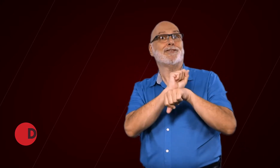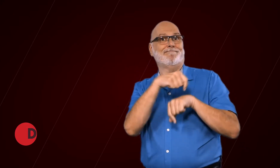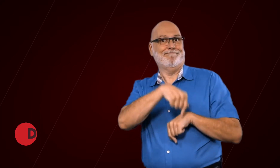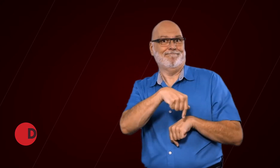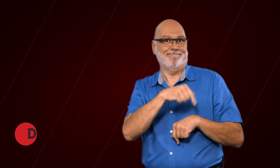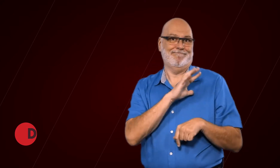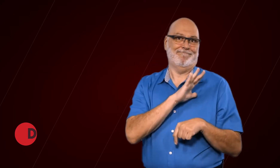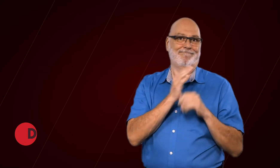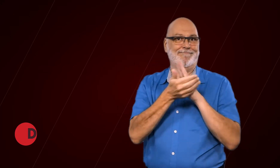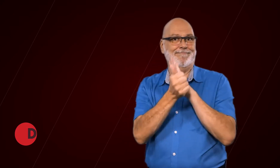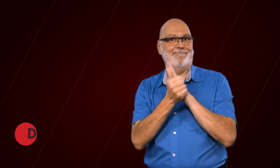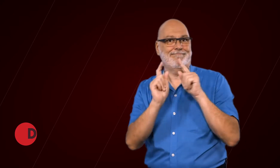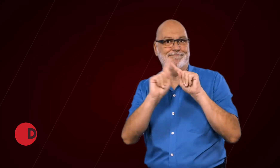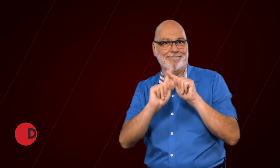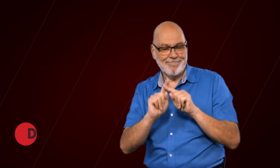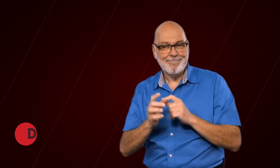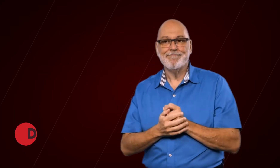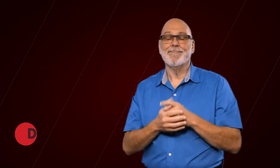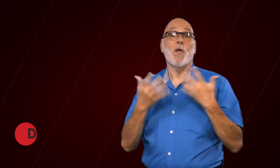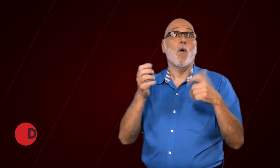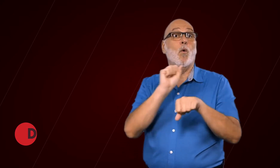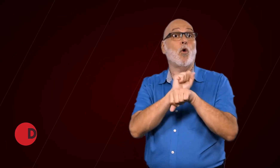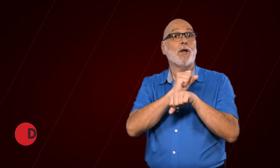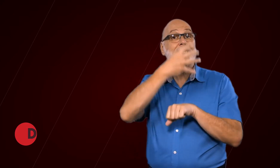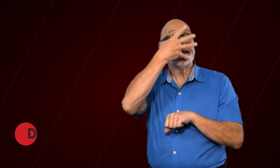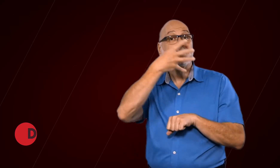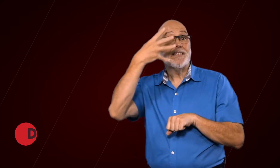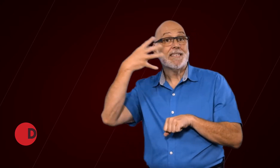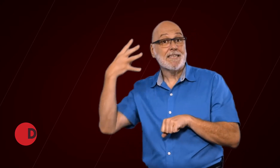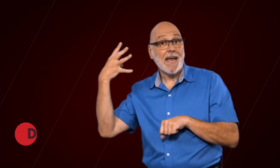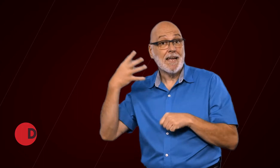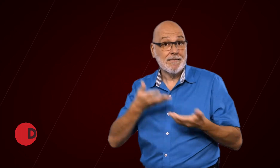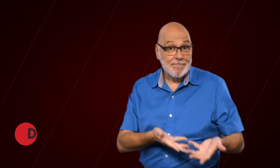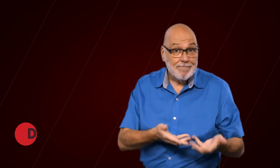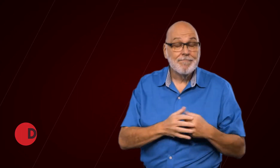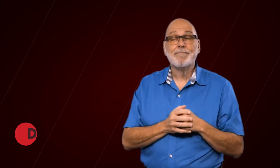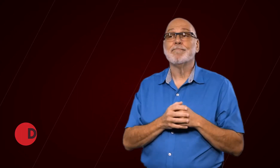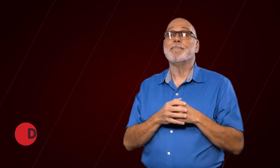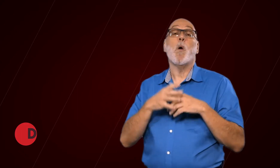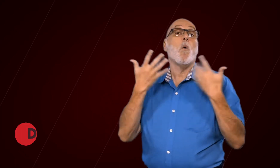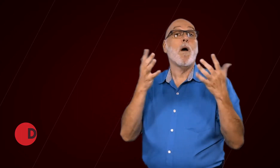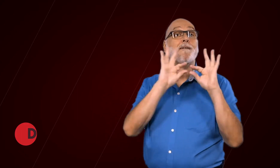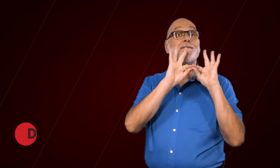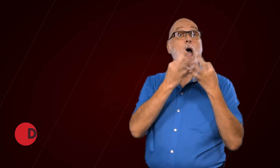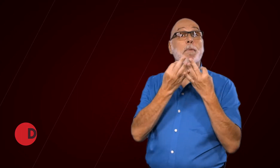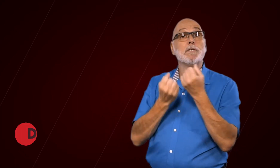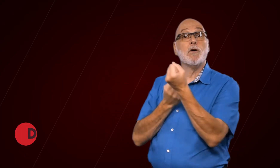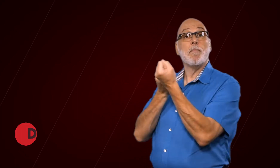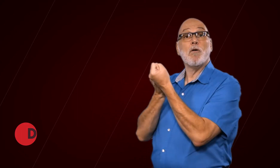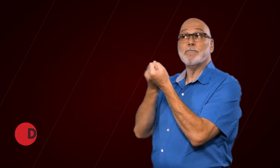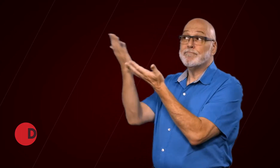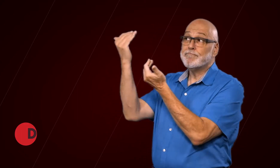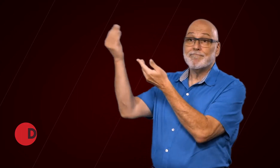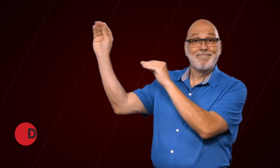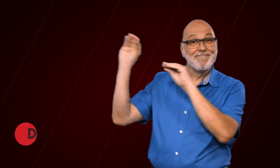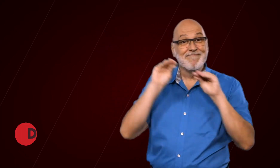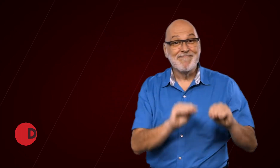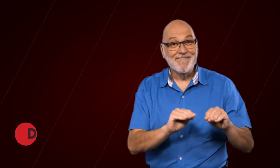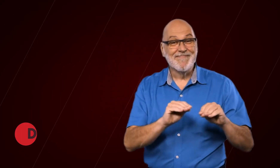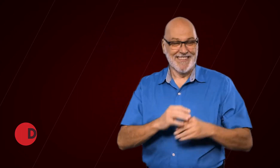skilled worker or work visa, or through family sponsorship.